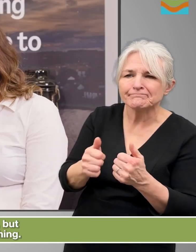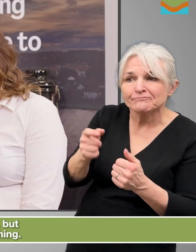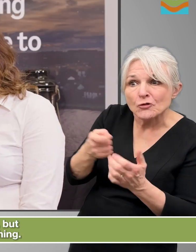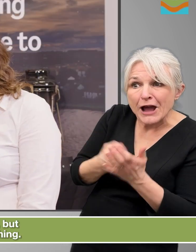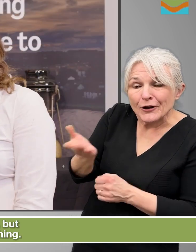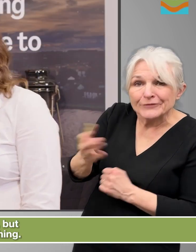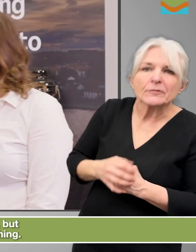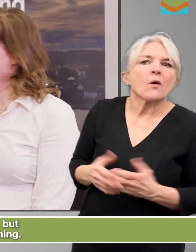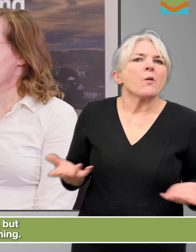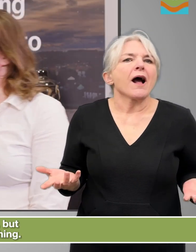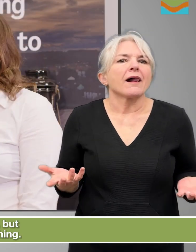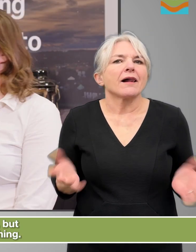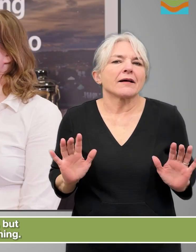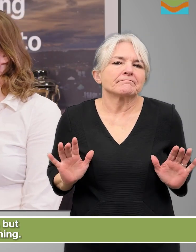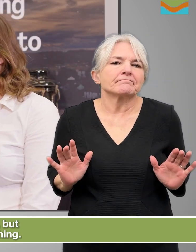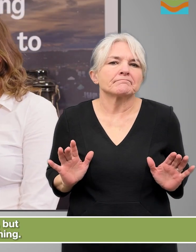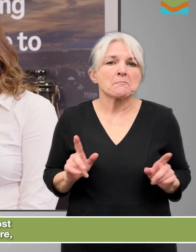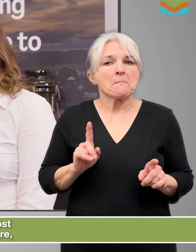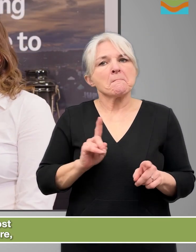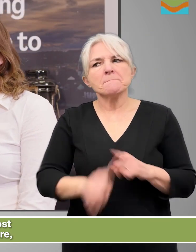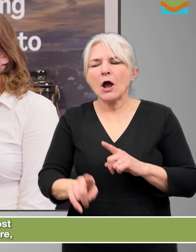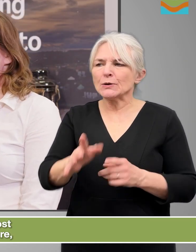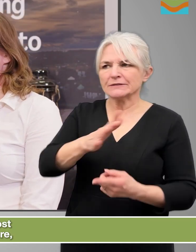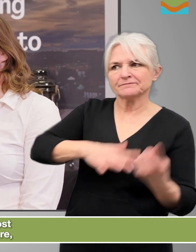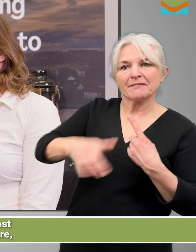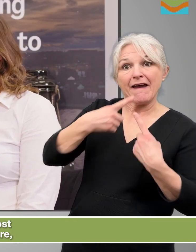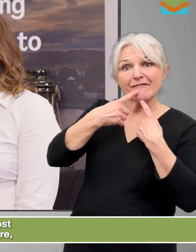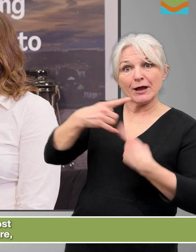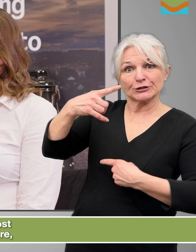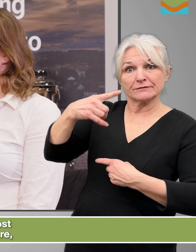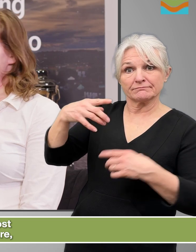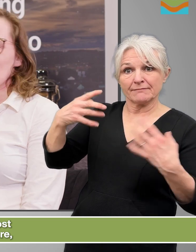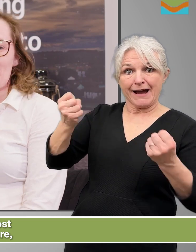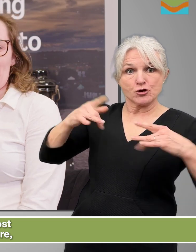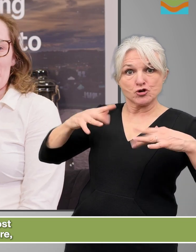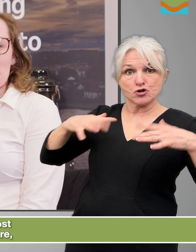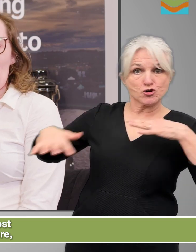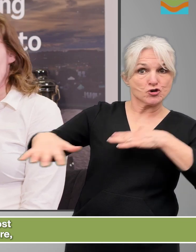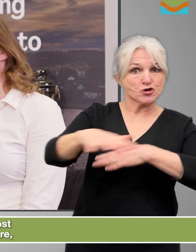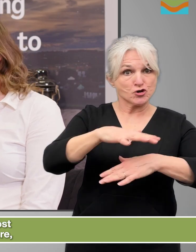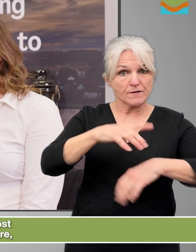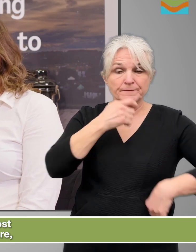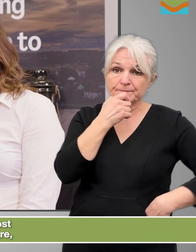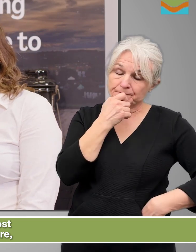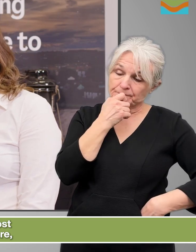I'm going to keep it simple, but say pretty much the same thing. So we all know for the most part the intelligence is there,